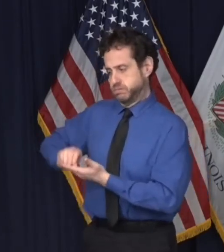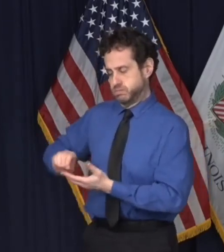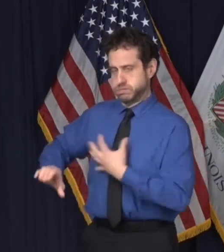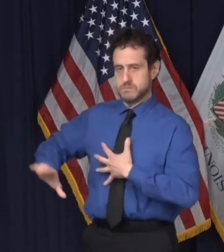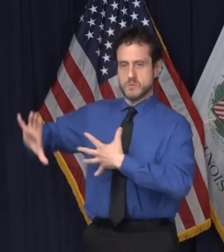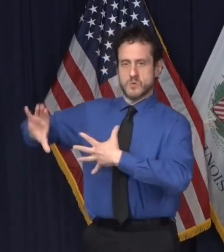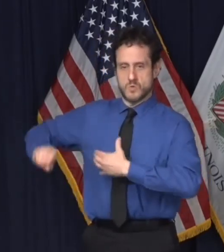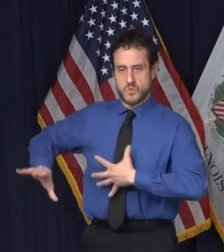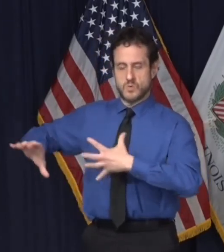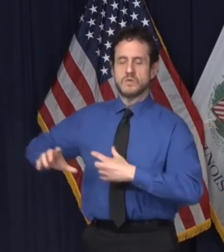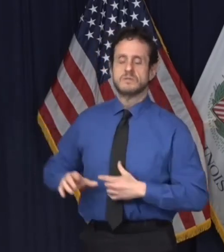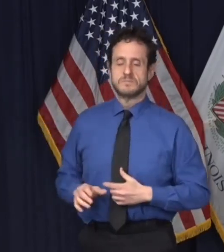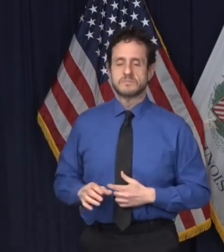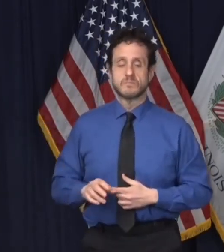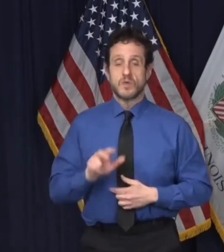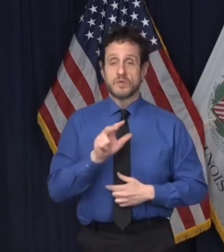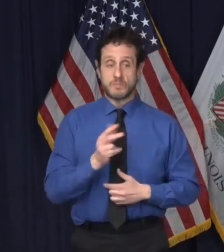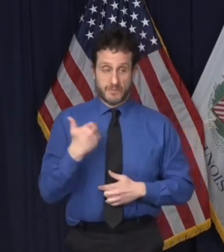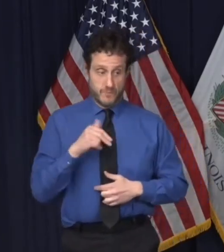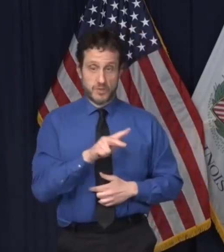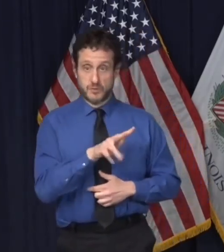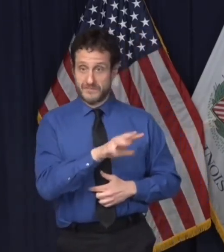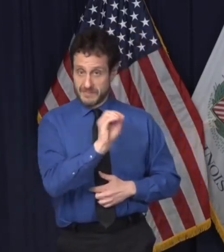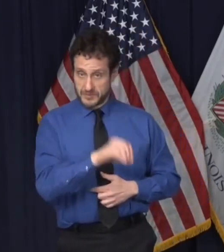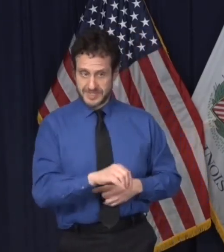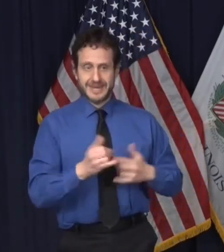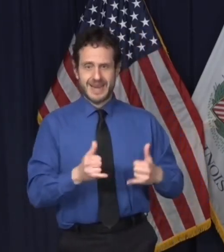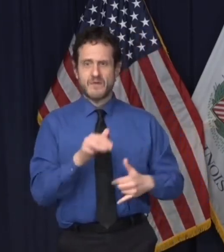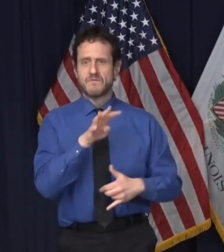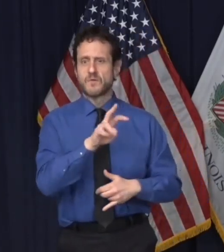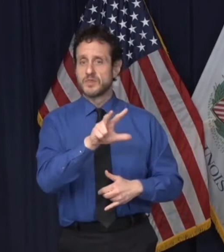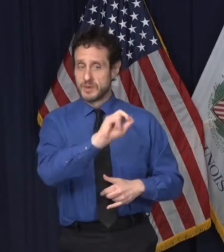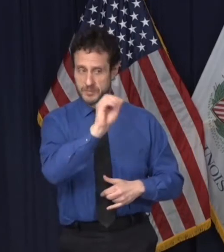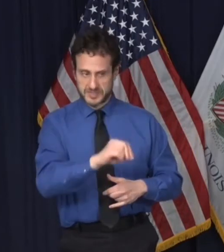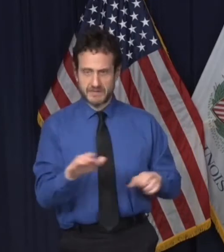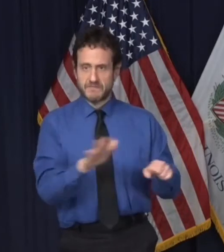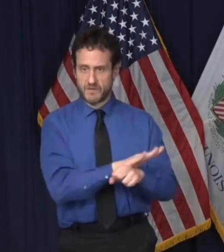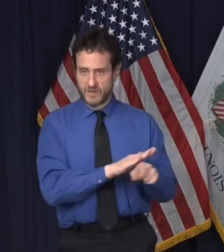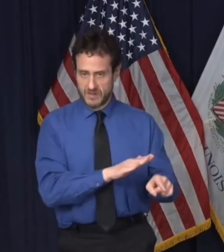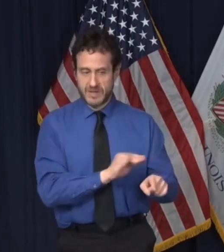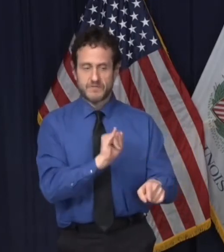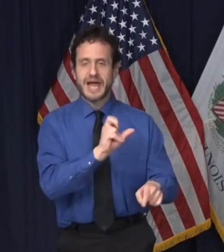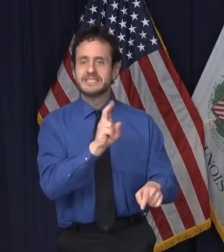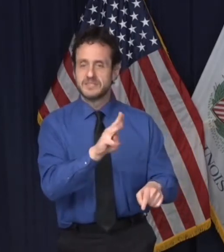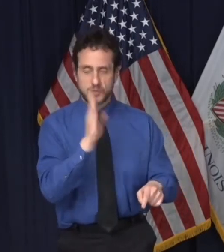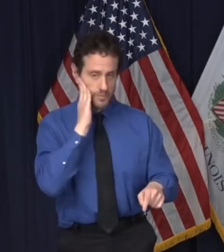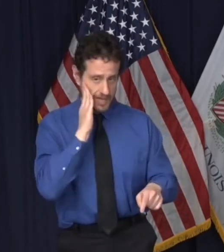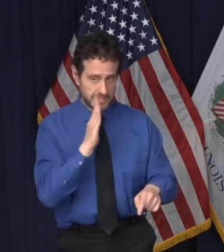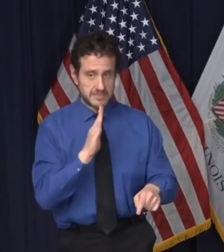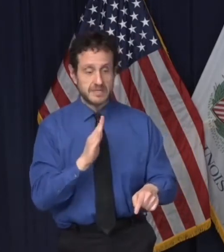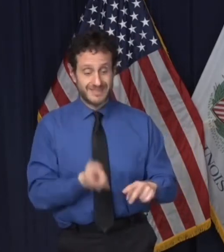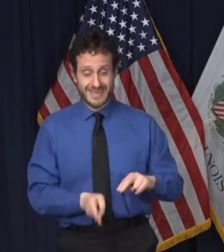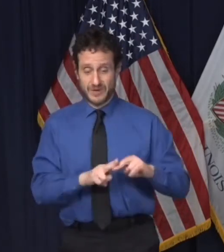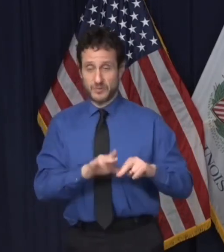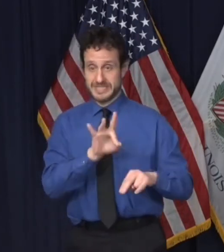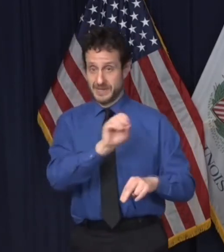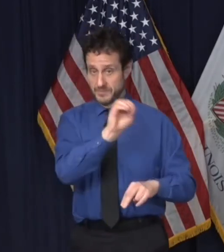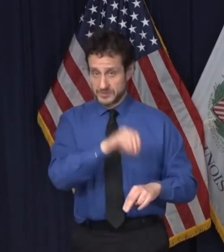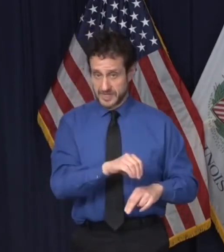A WEEK AGO COVID PATIENTS AS A PERCENTAGE OF ICU BEDS INCREASED FROM 35% TO 43%, A 8 PERCENTAGE